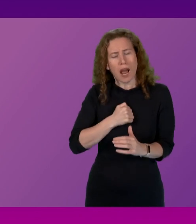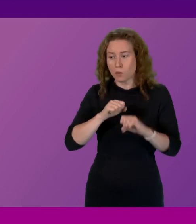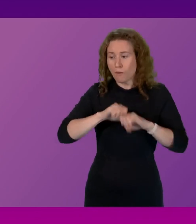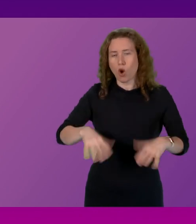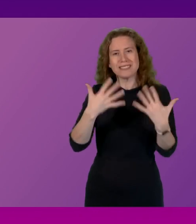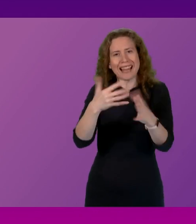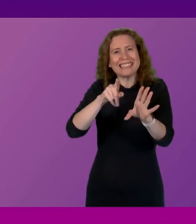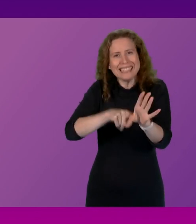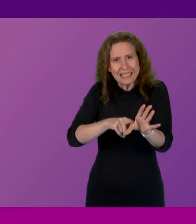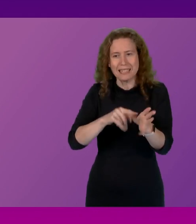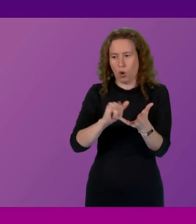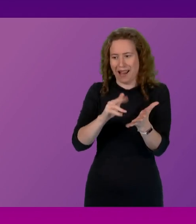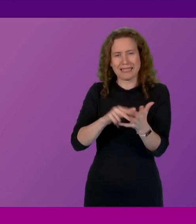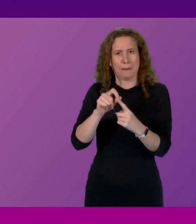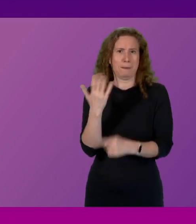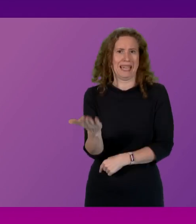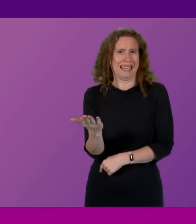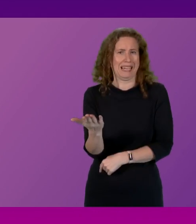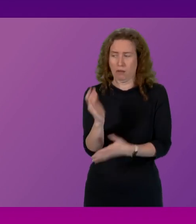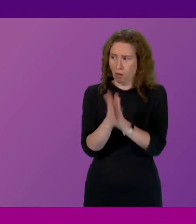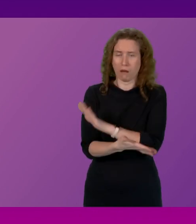on the Scottish National Party’s watch?